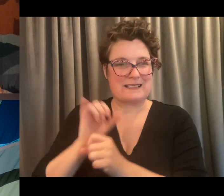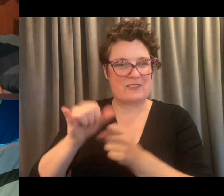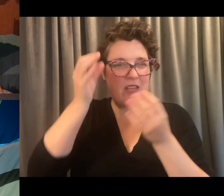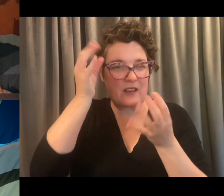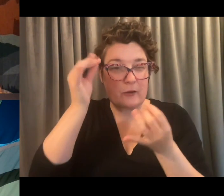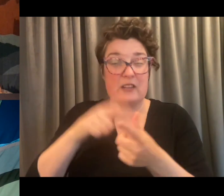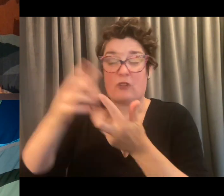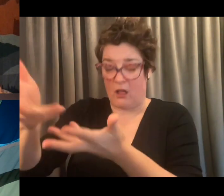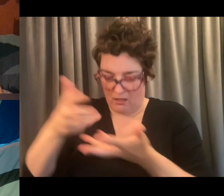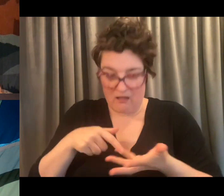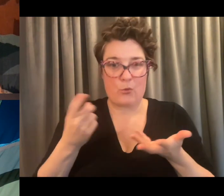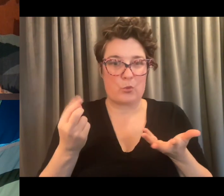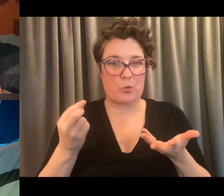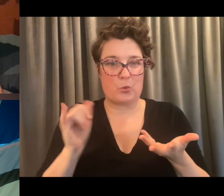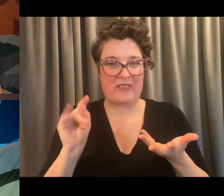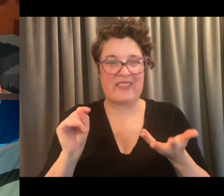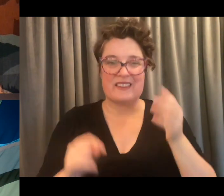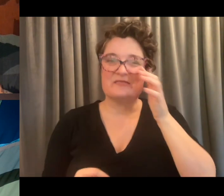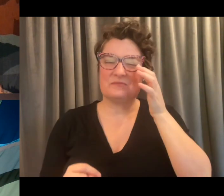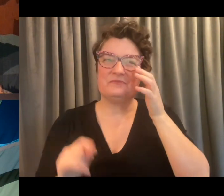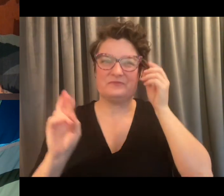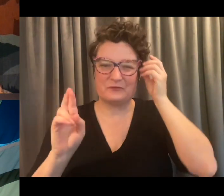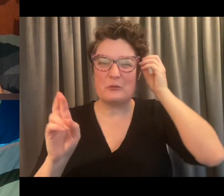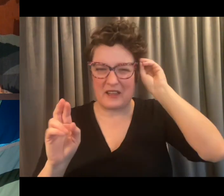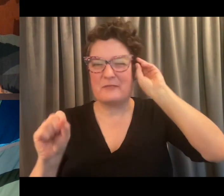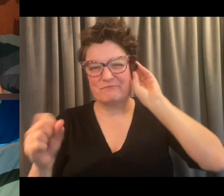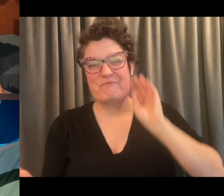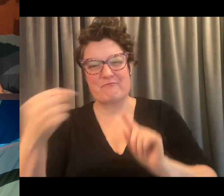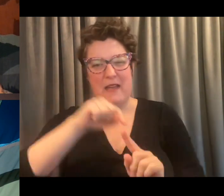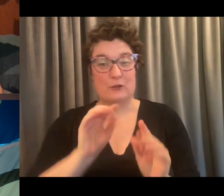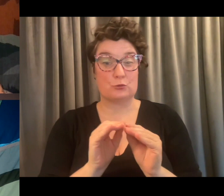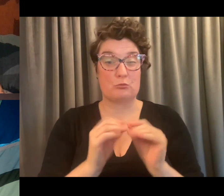Rebekah: And back to like more the agricultural roots of Shavuot, the